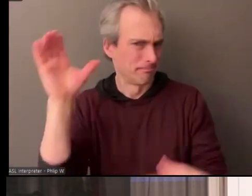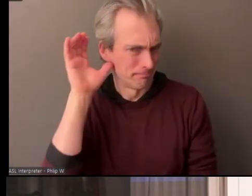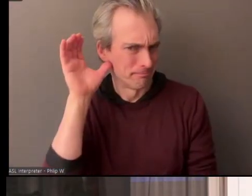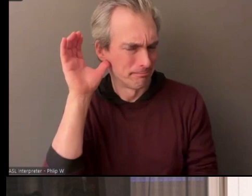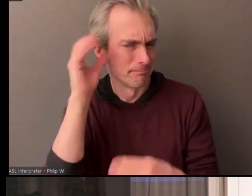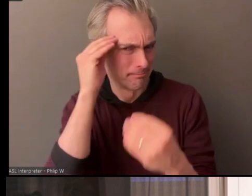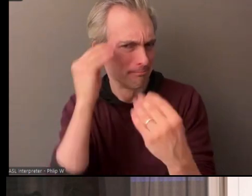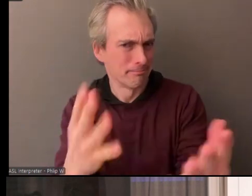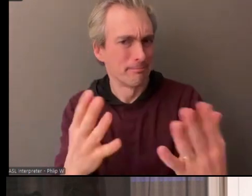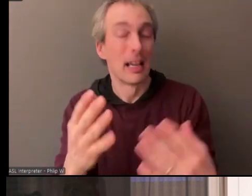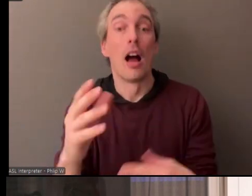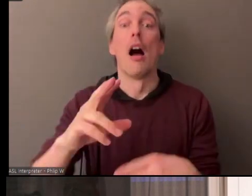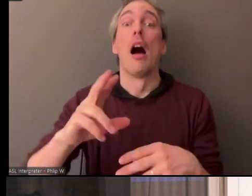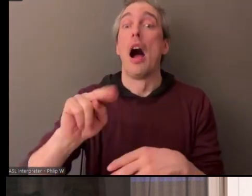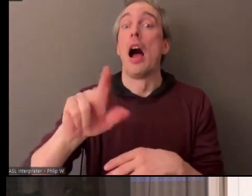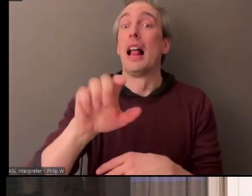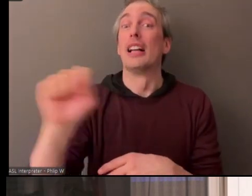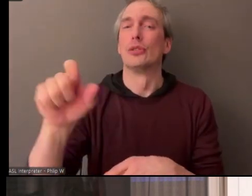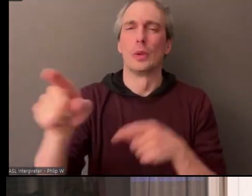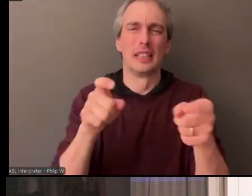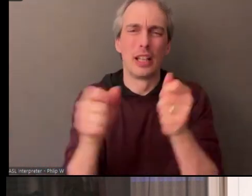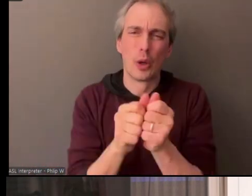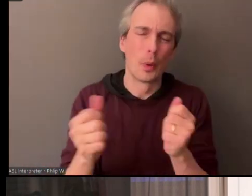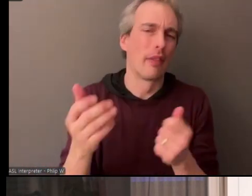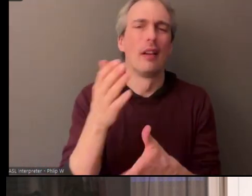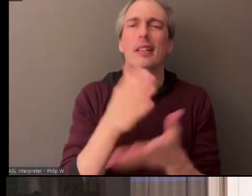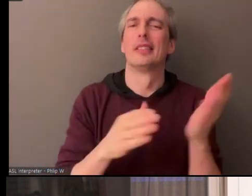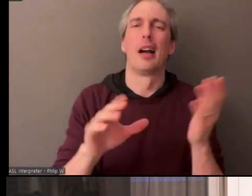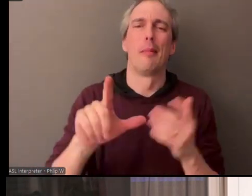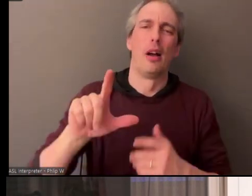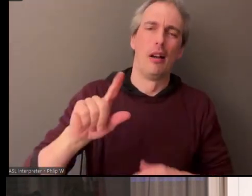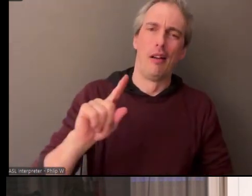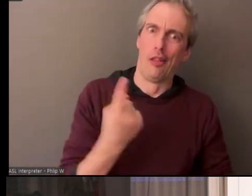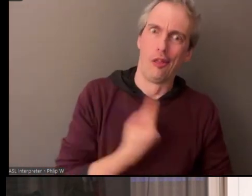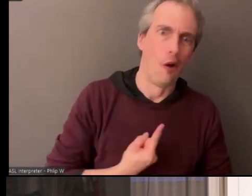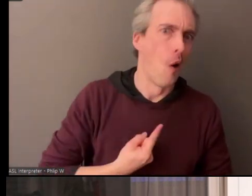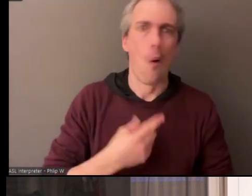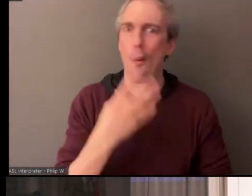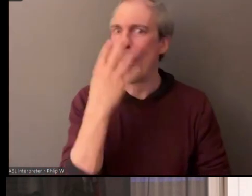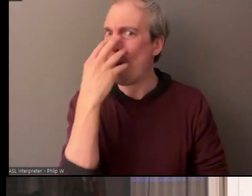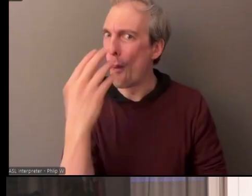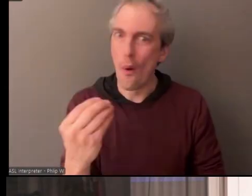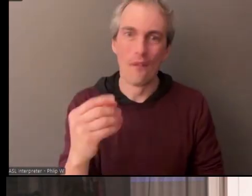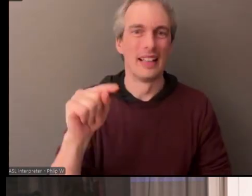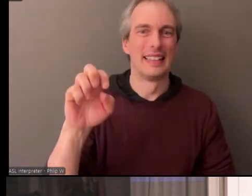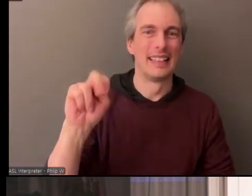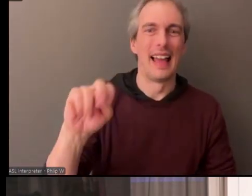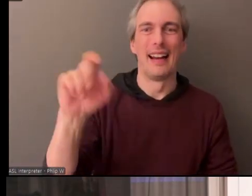that's working out of his basement. Software development is, like canyoning, a team activity.